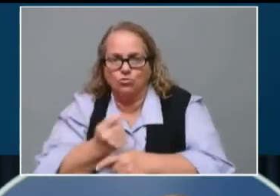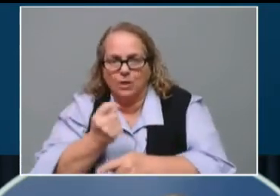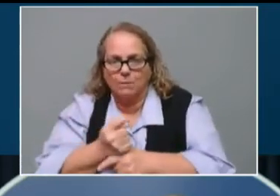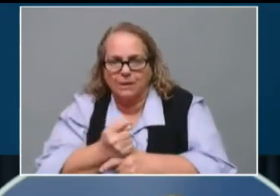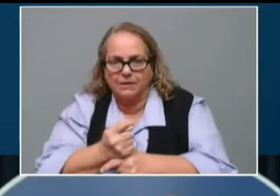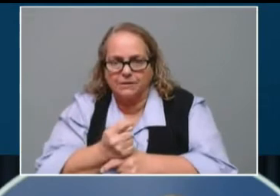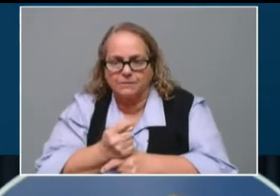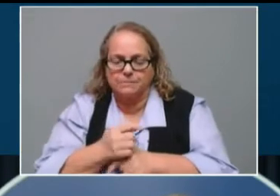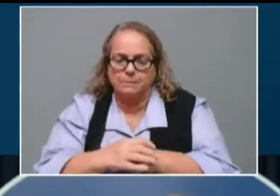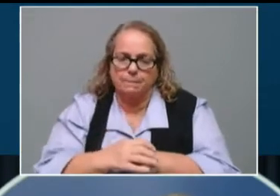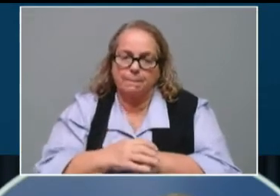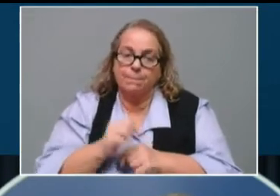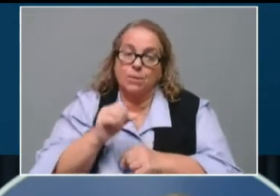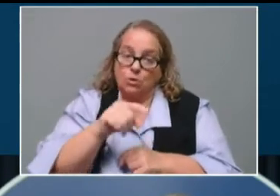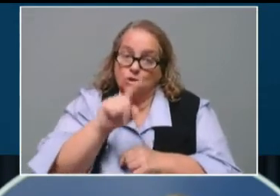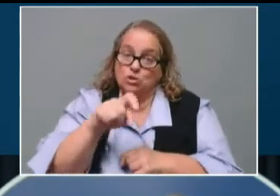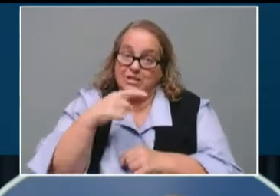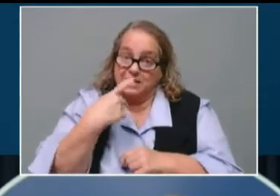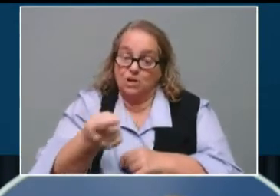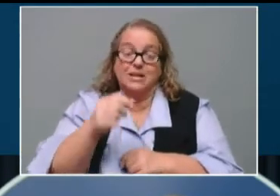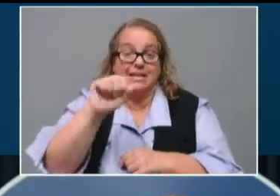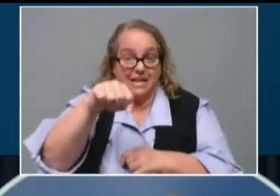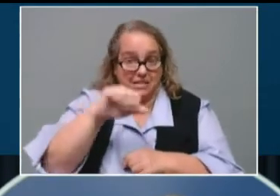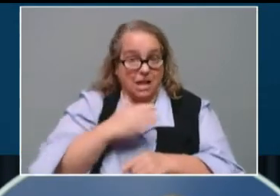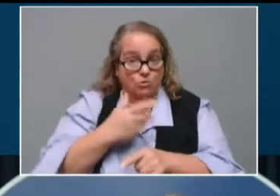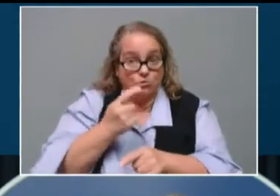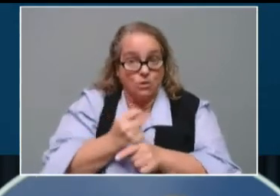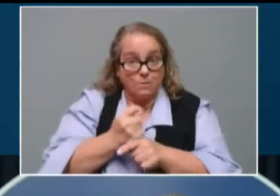yes. While our treatments are getting better you don't want to have to have